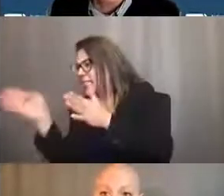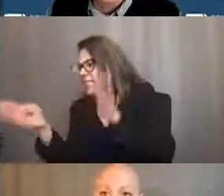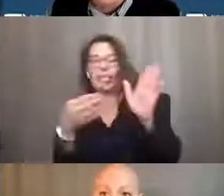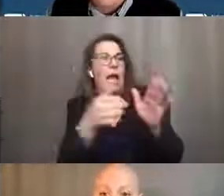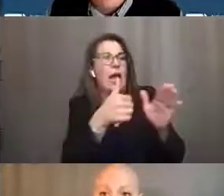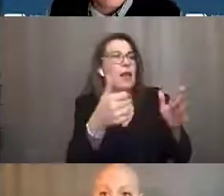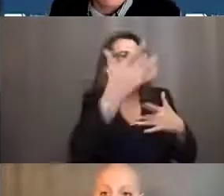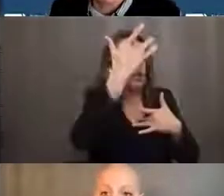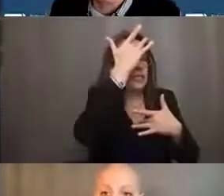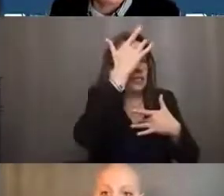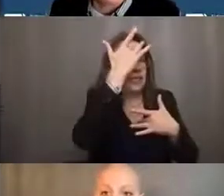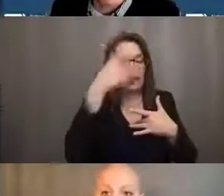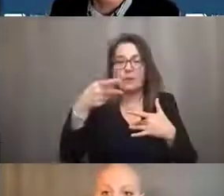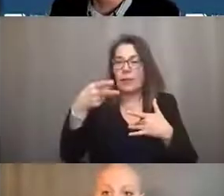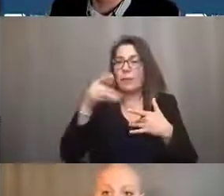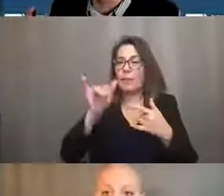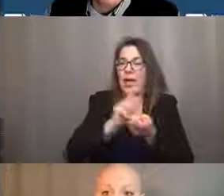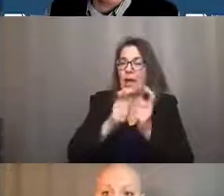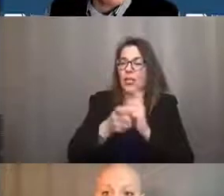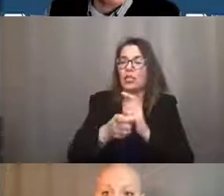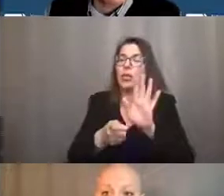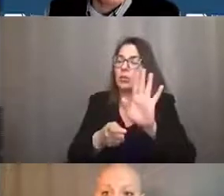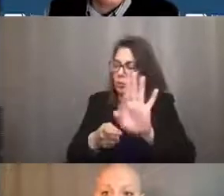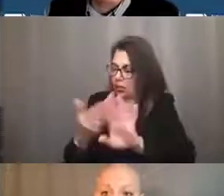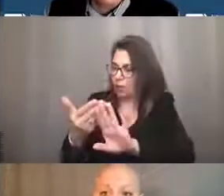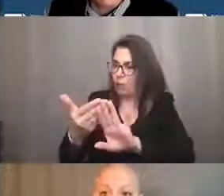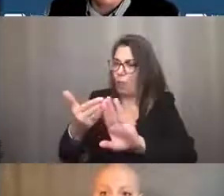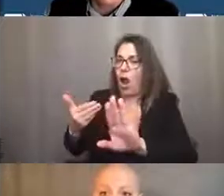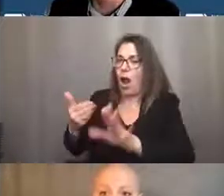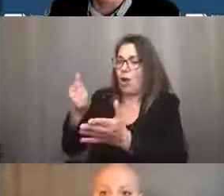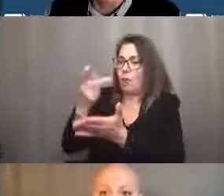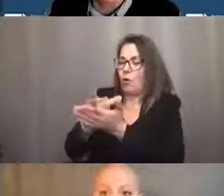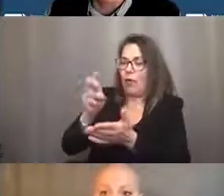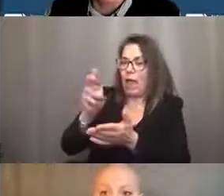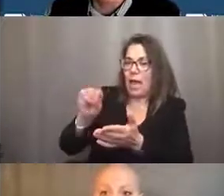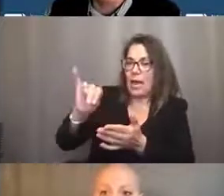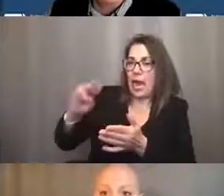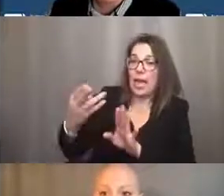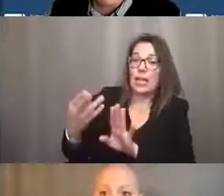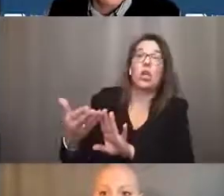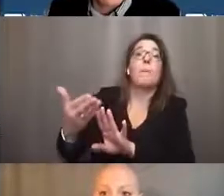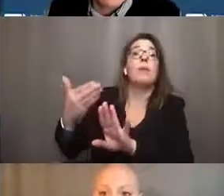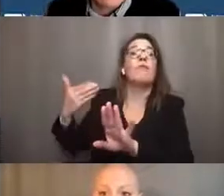All of these require prior approval from the NIH before you make that change.